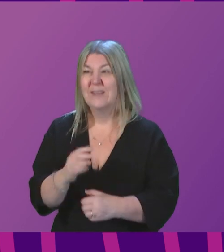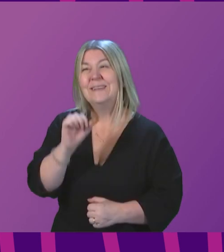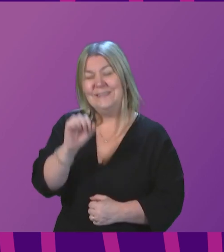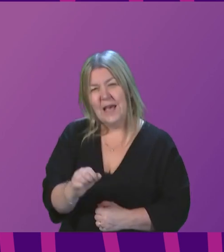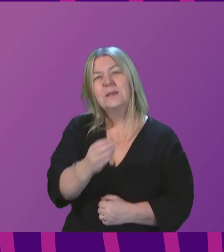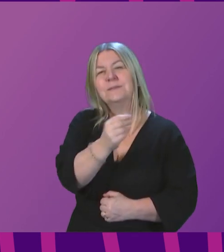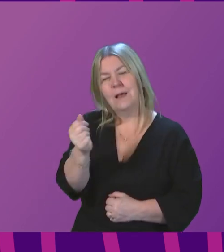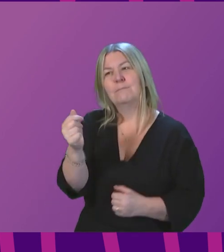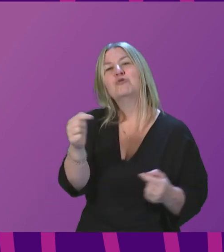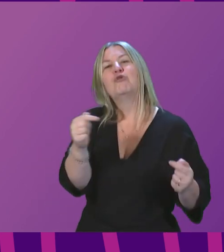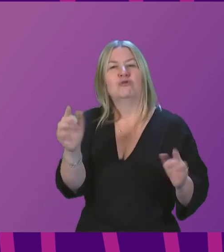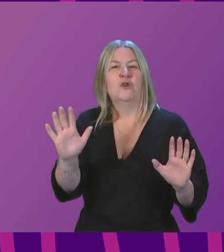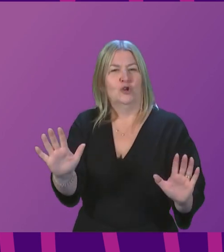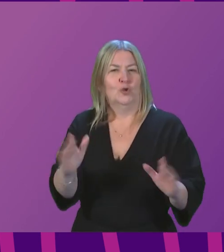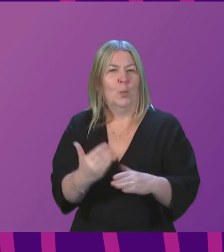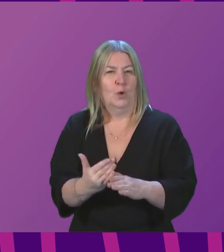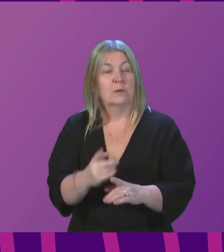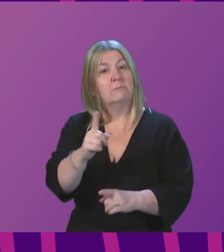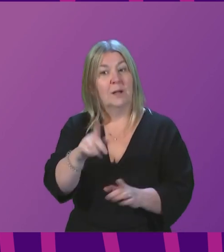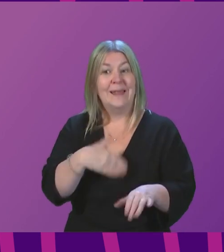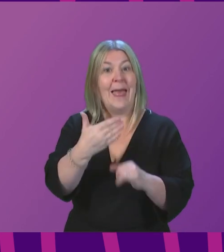I hope that by the end of this session of Parliament it will be a significant public